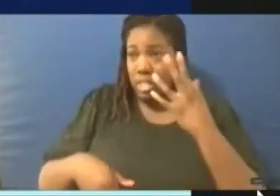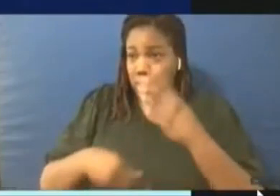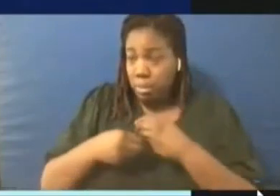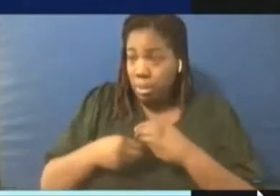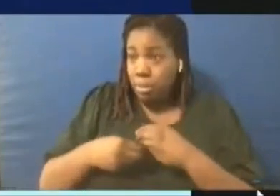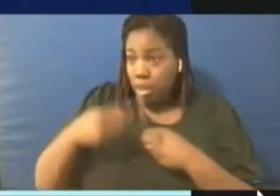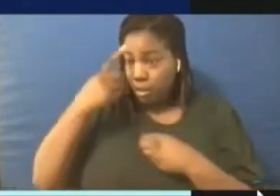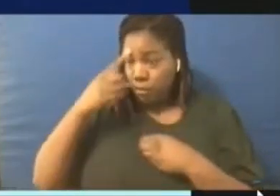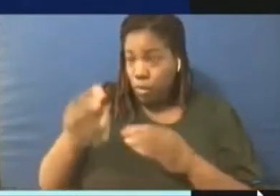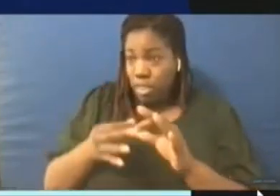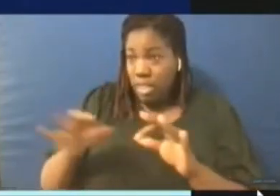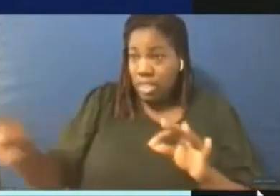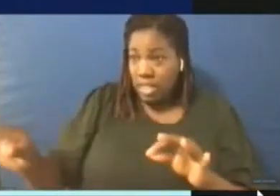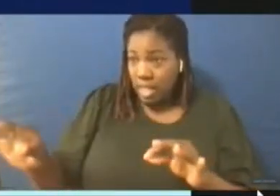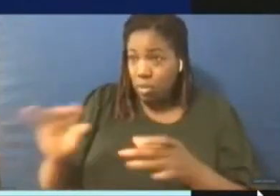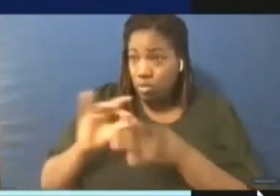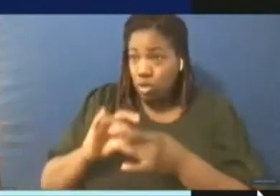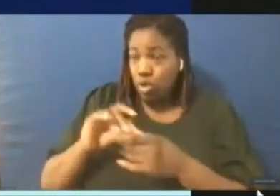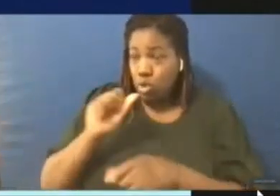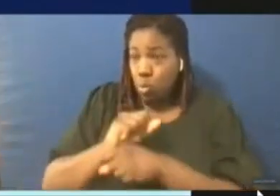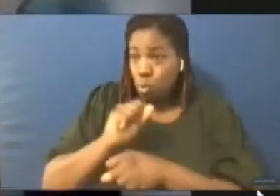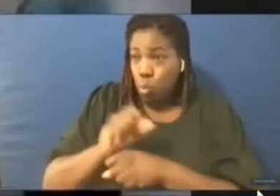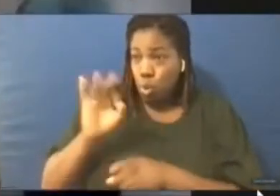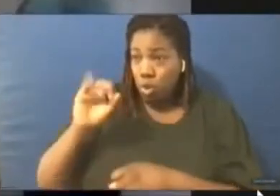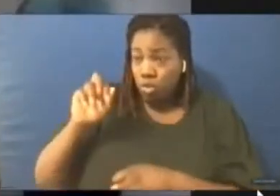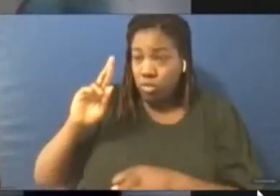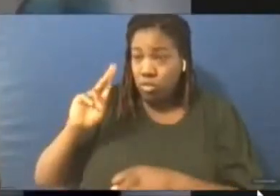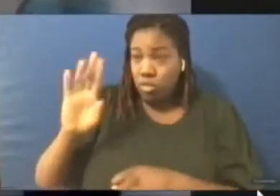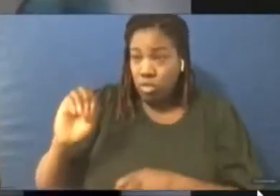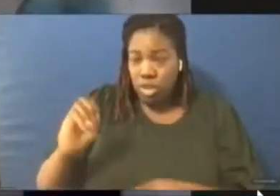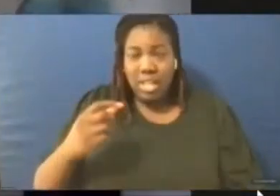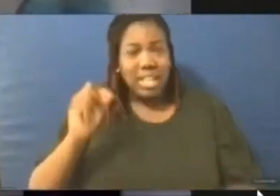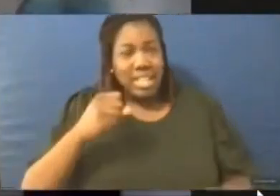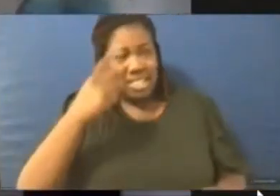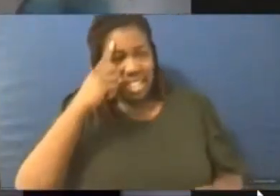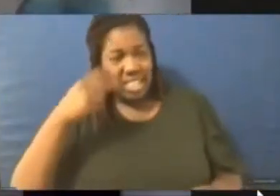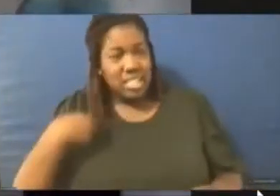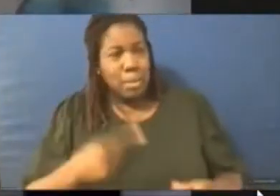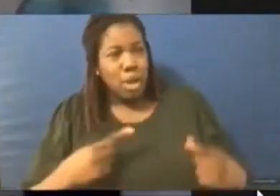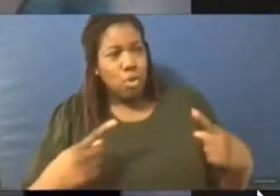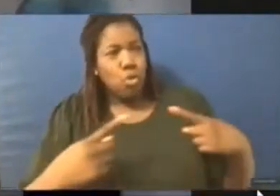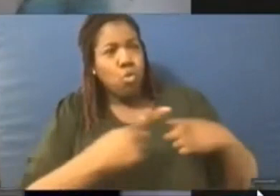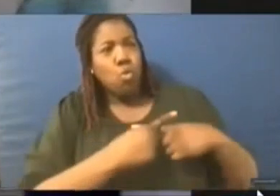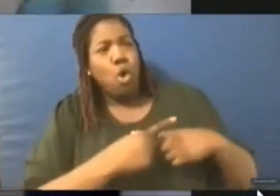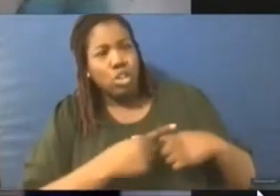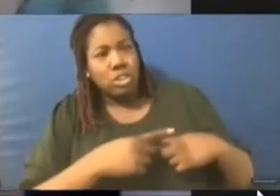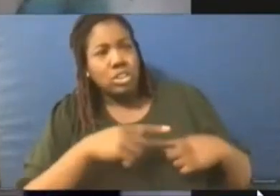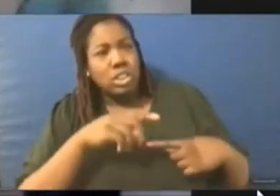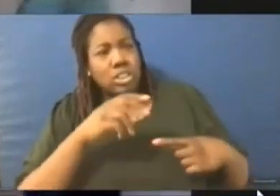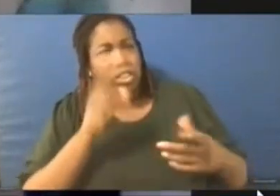Joneigh Khaldun: Yes, I think it's about cross-enrollment and just beyond technology but I'm happy to follow up about specific language.